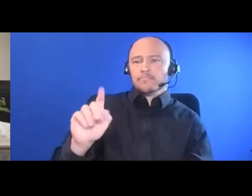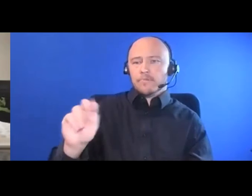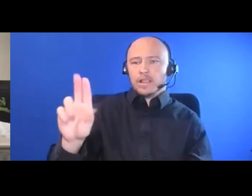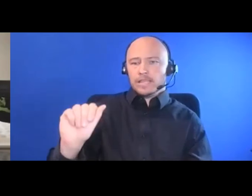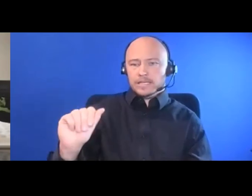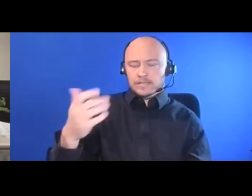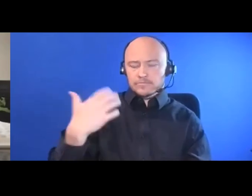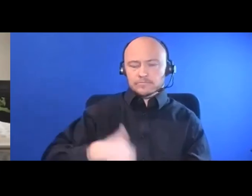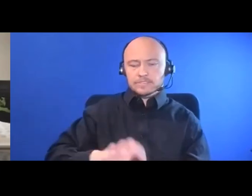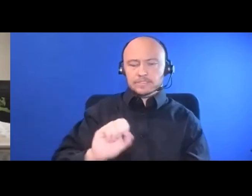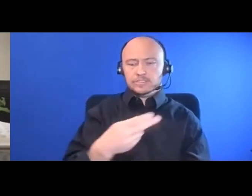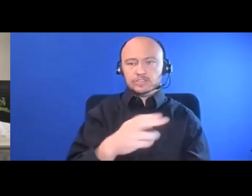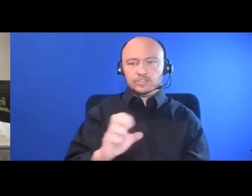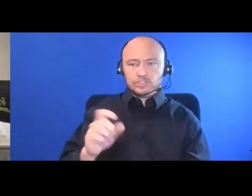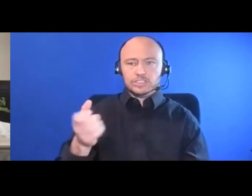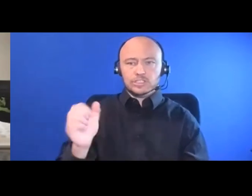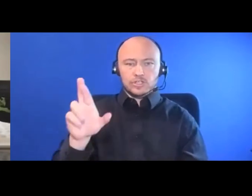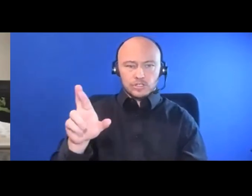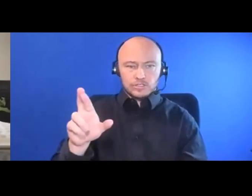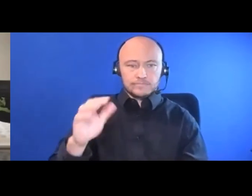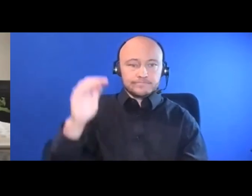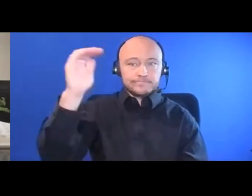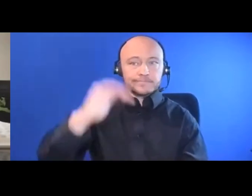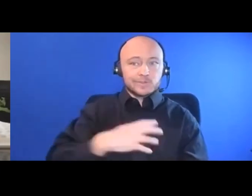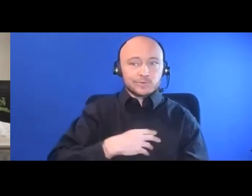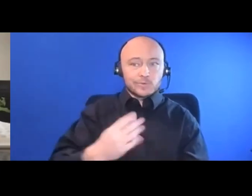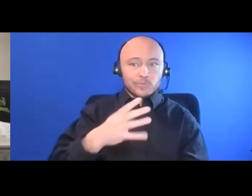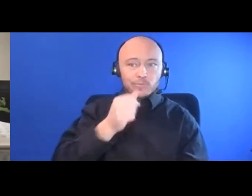I am a short, white woman with short brown hair,